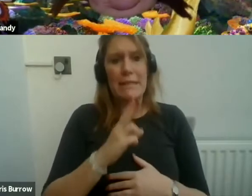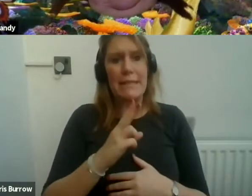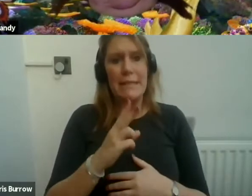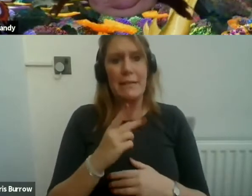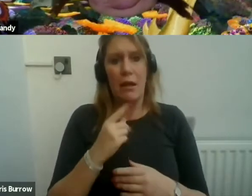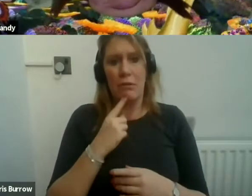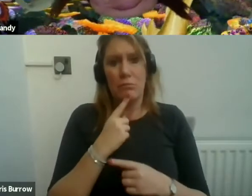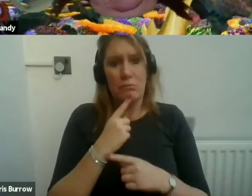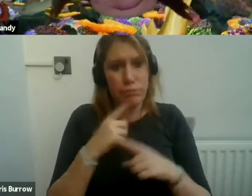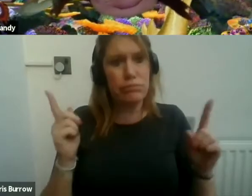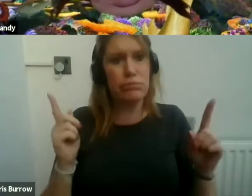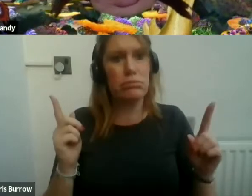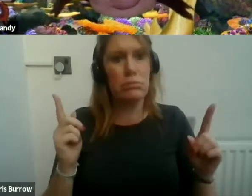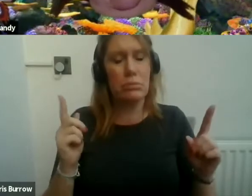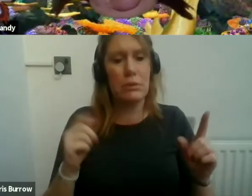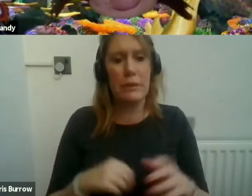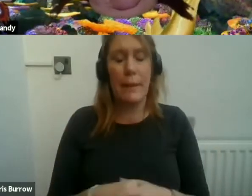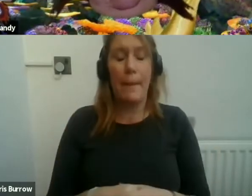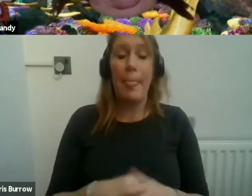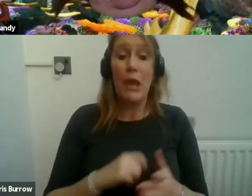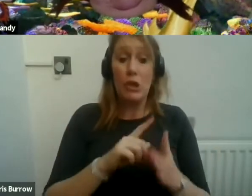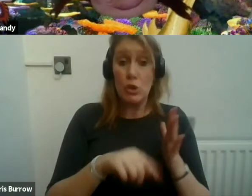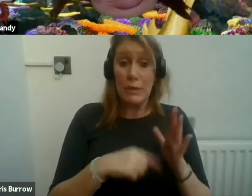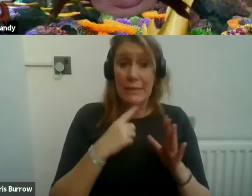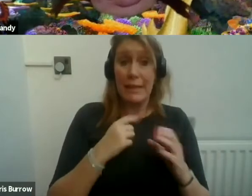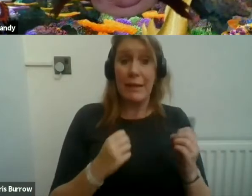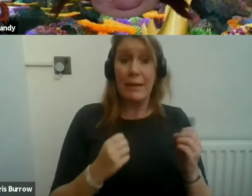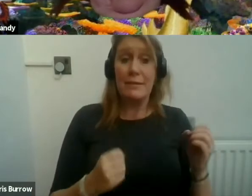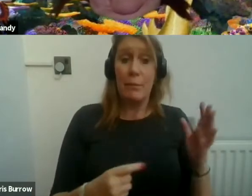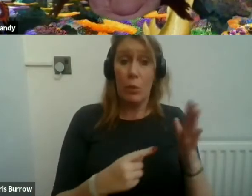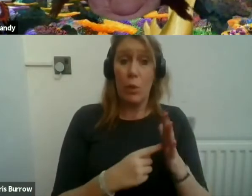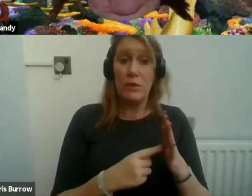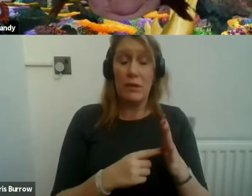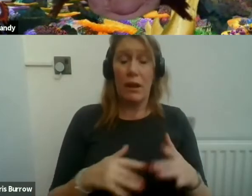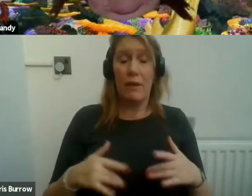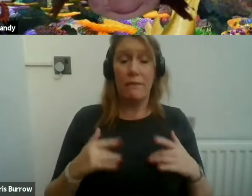That's so important. And I think you are hitting on something which is